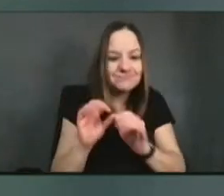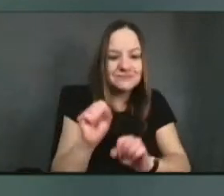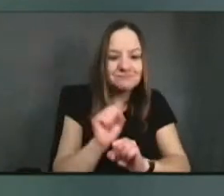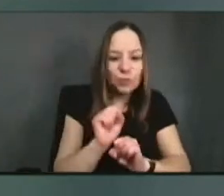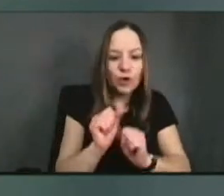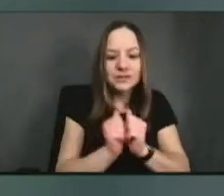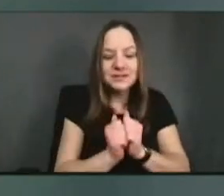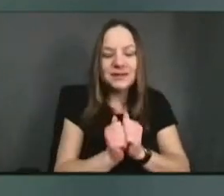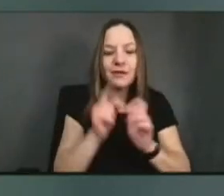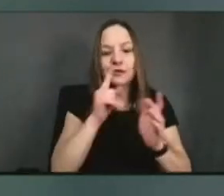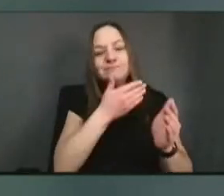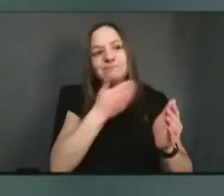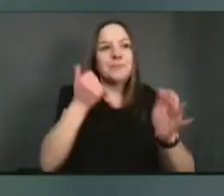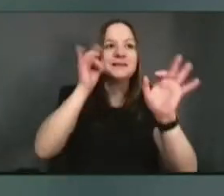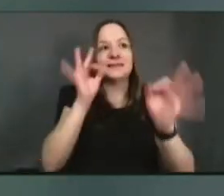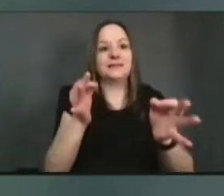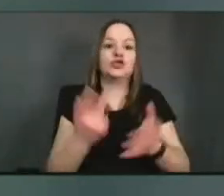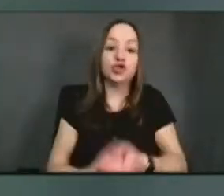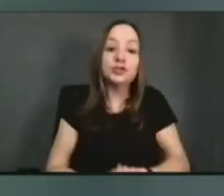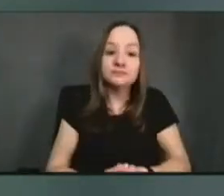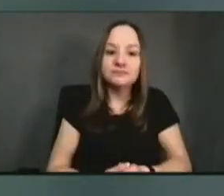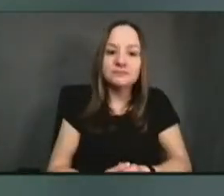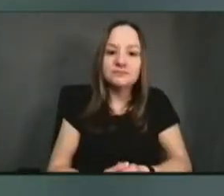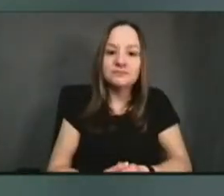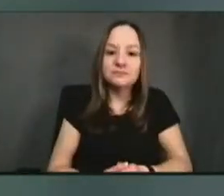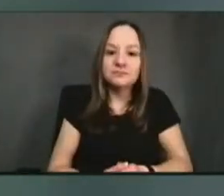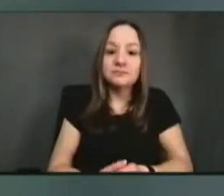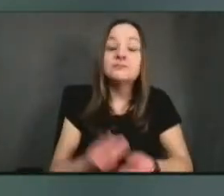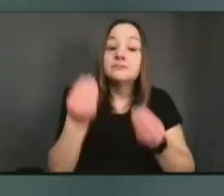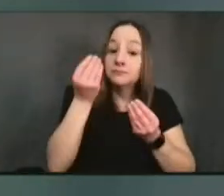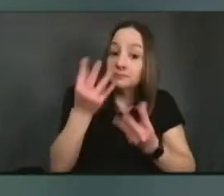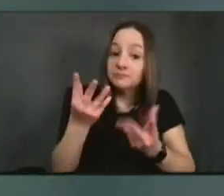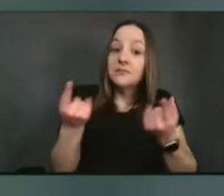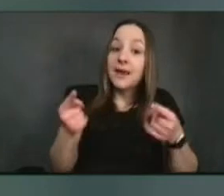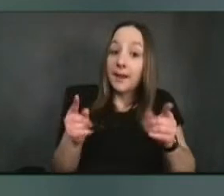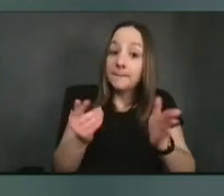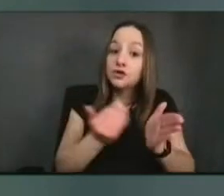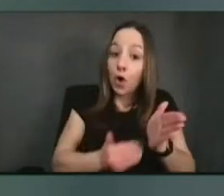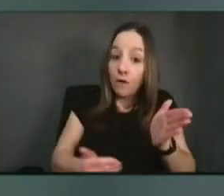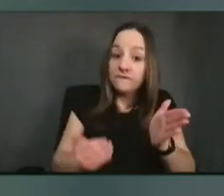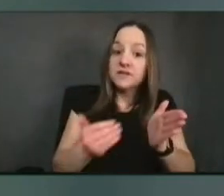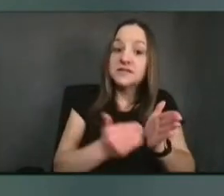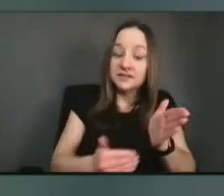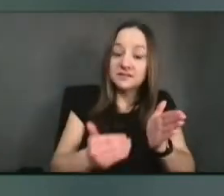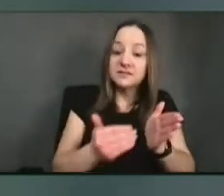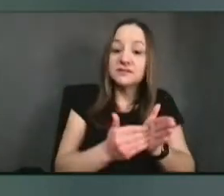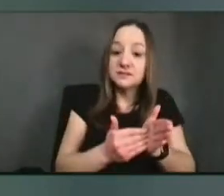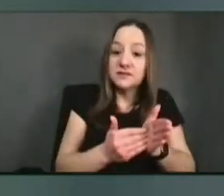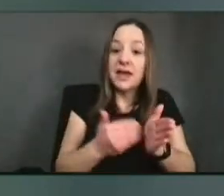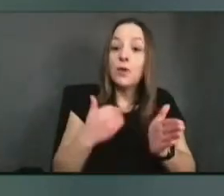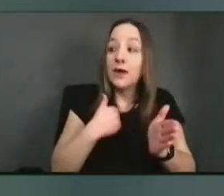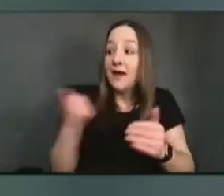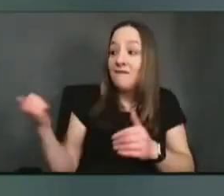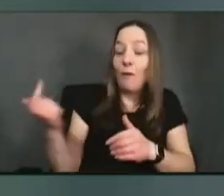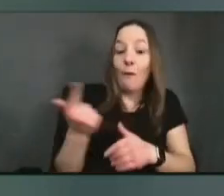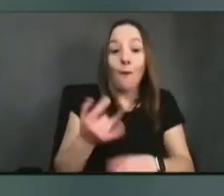trying to come together to make the best decision. And so that's what that collaboration looks